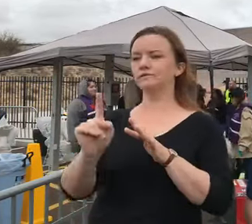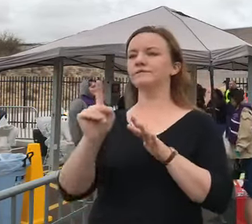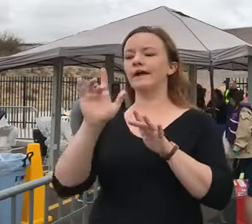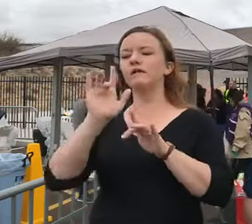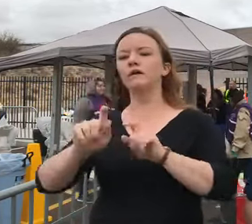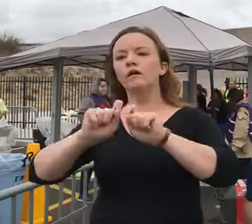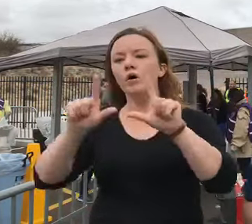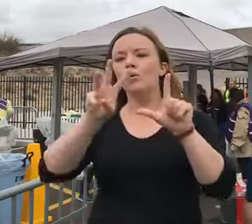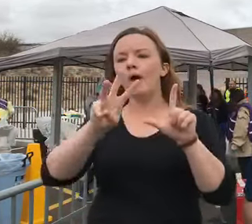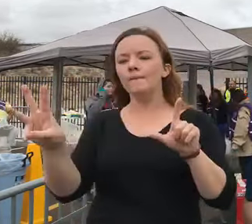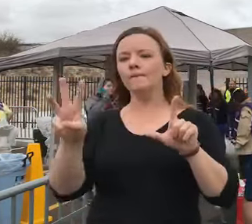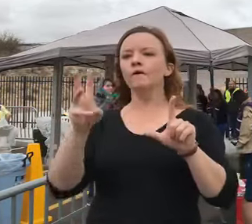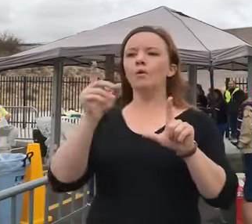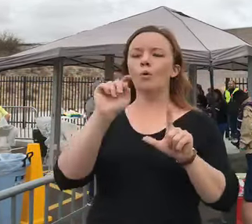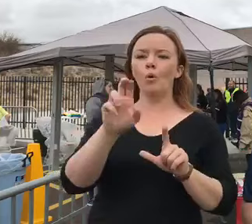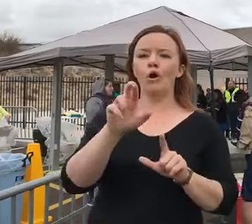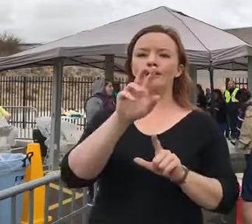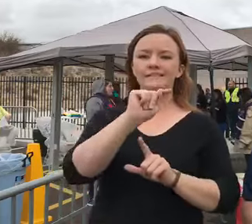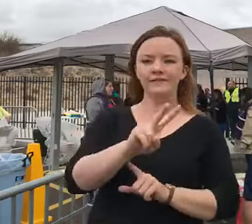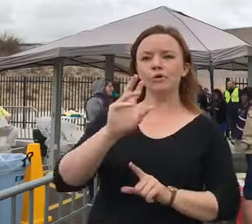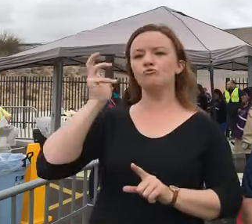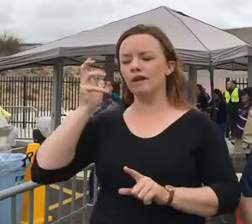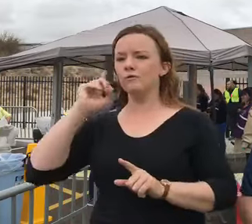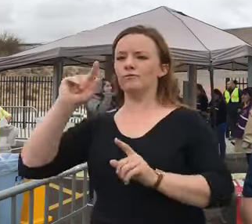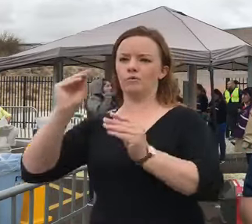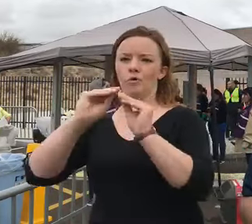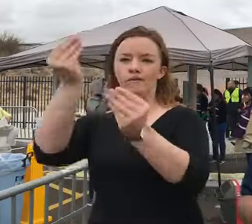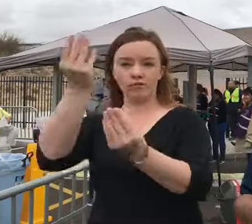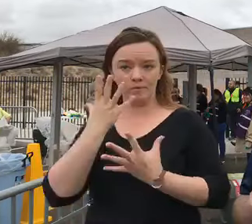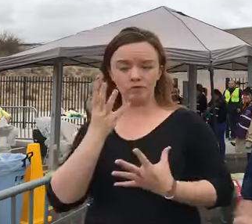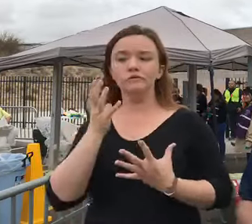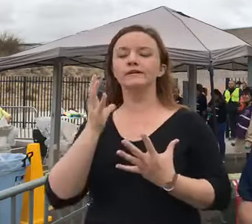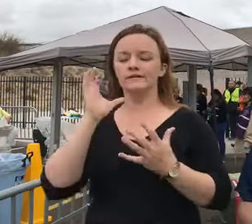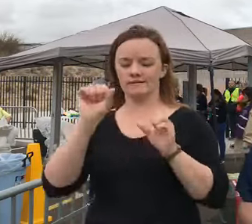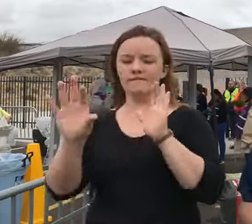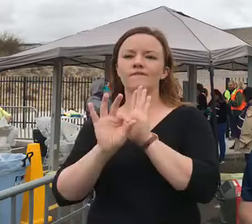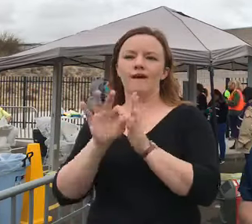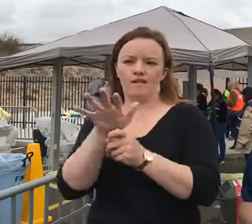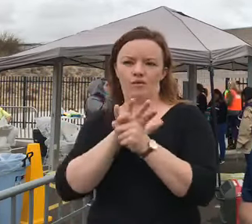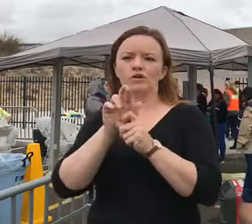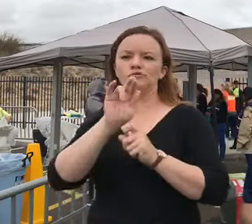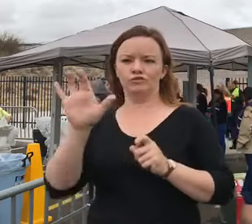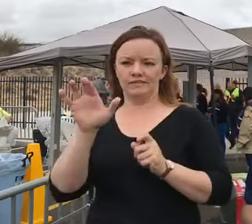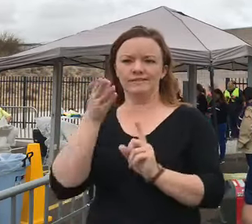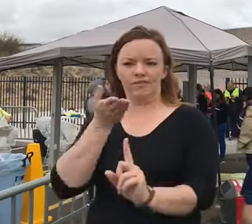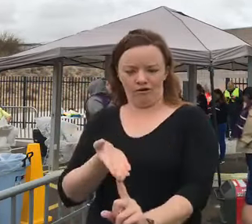you know, turn on your TV or your radio station. You know, check your email or your cell phone if you've registered with CENS